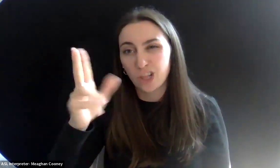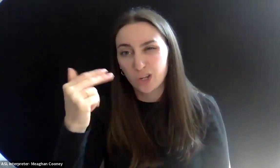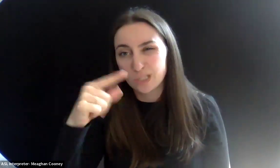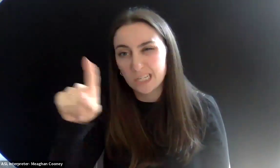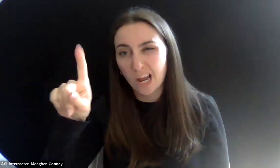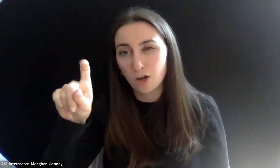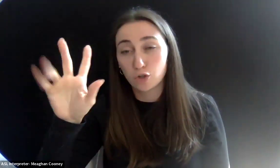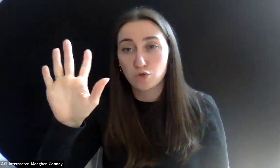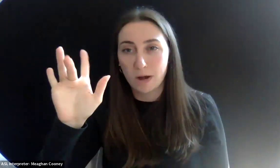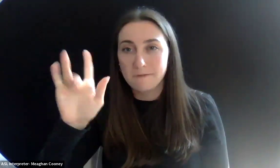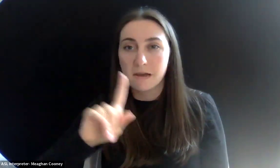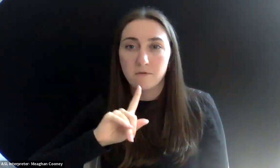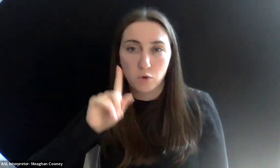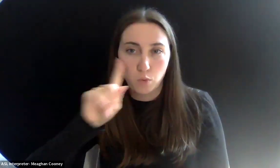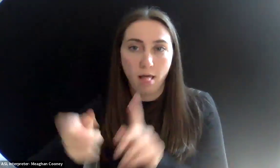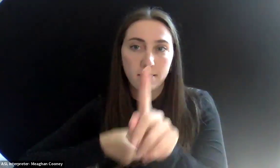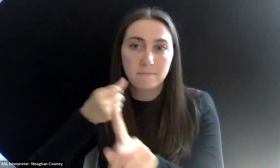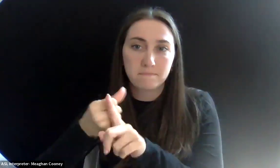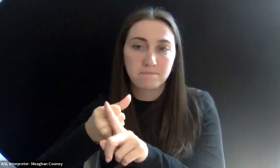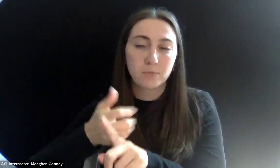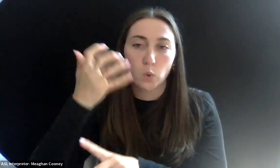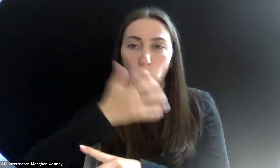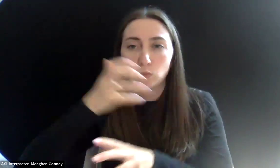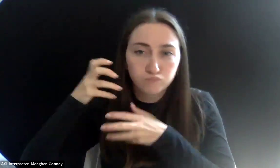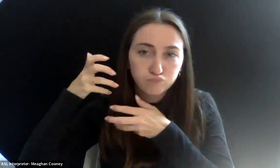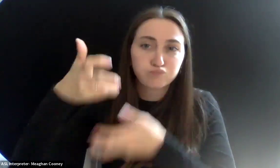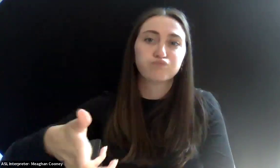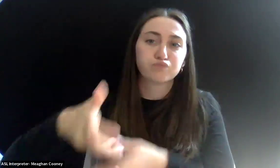precipitation risk over the useful life of the project.